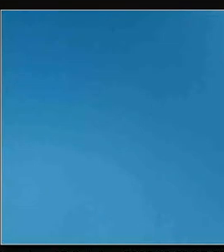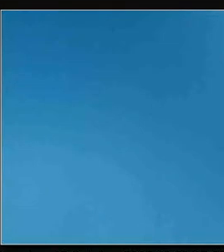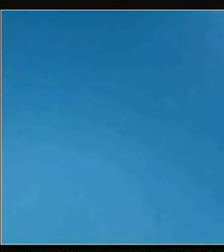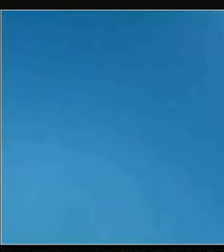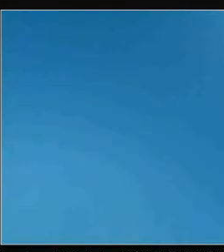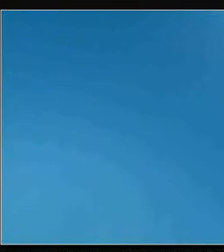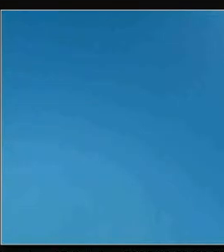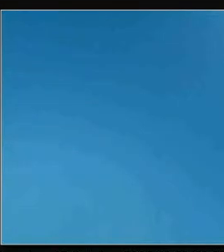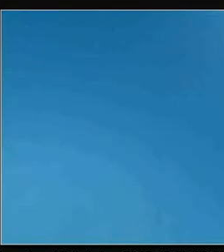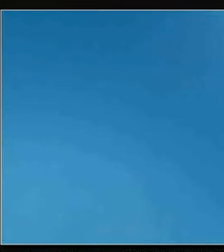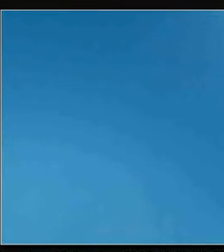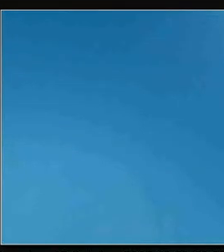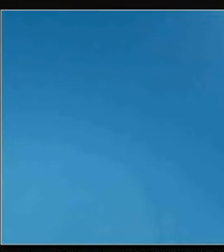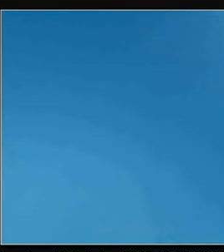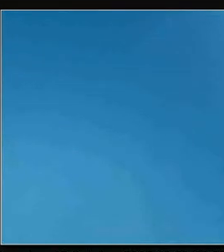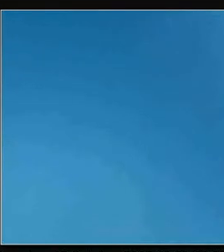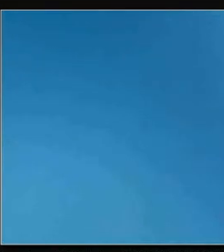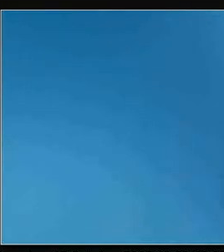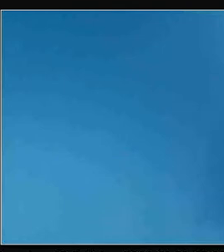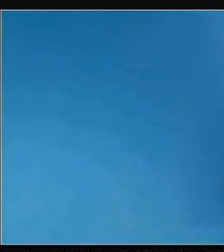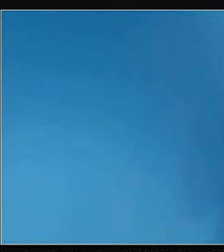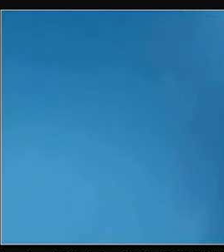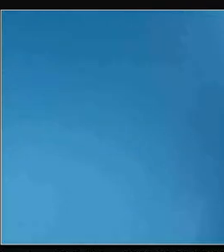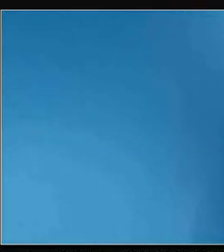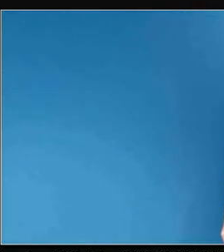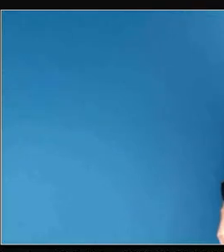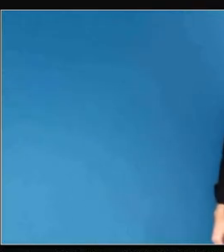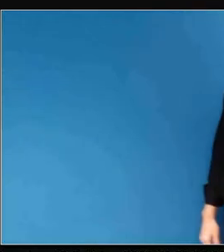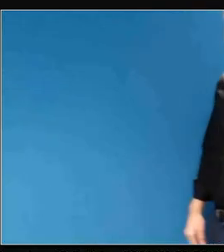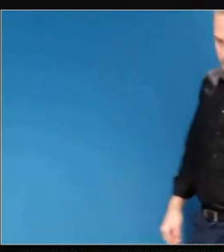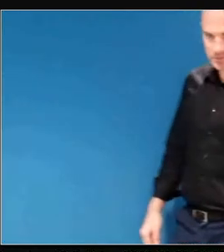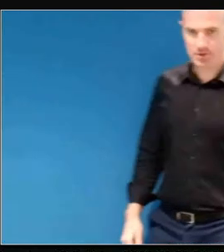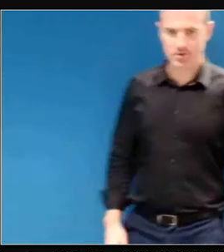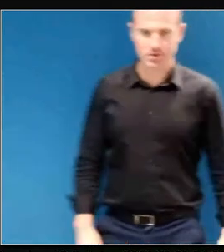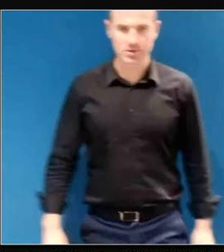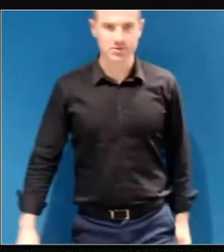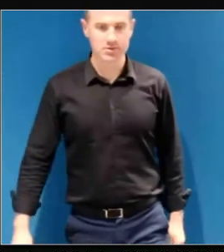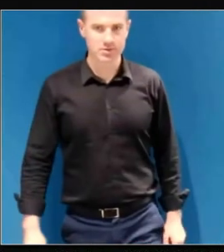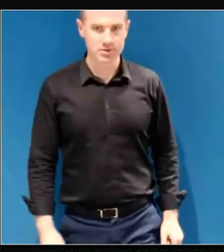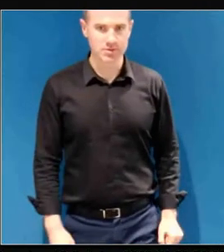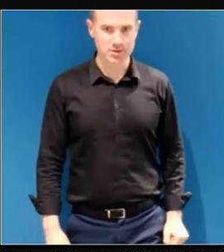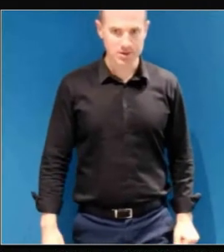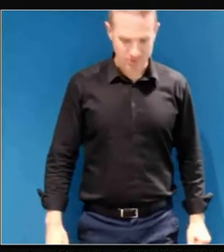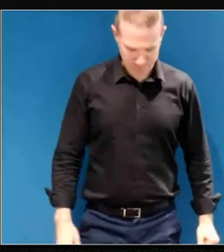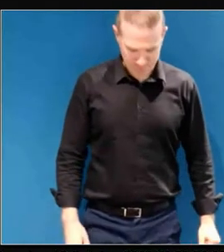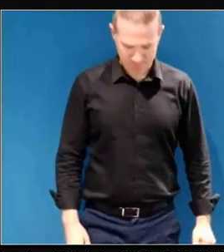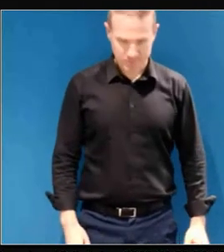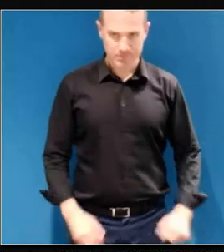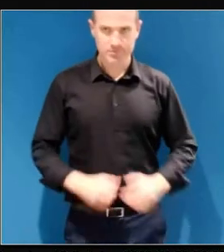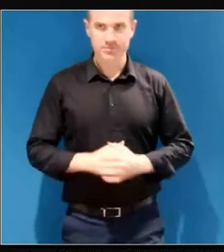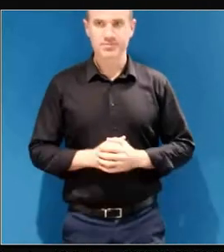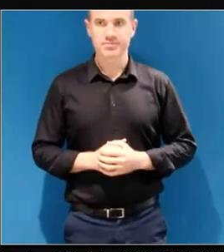The Royal Commission is resumed. Yes, Dr Mellifont. Thank you.